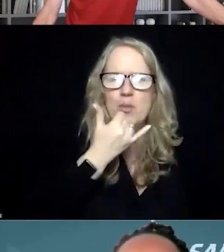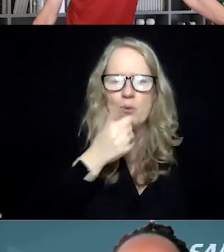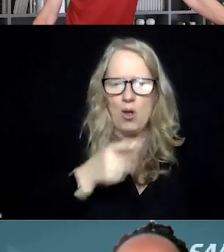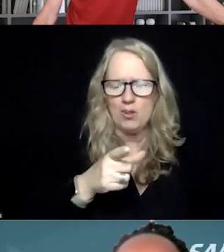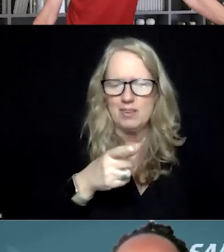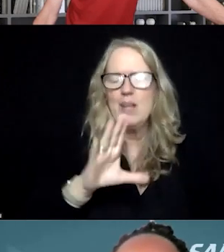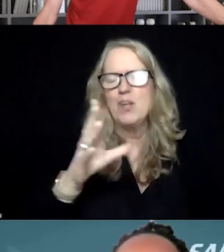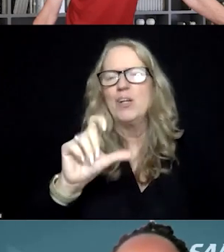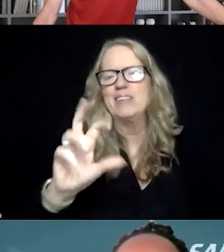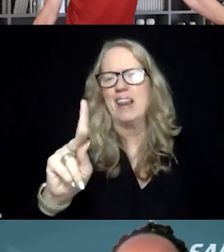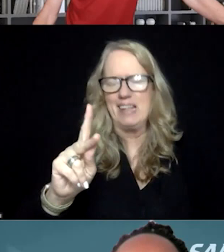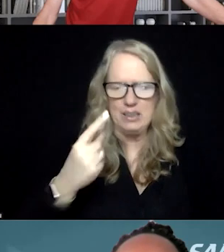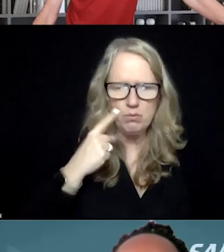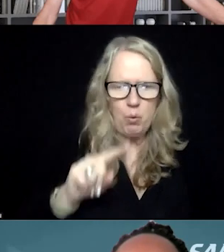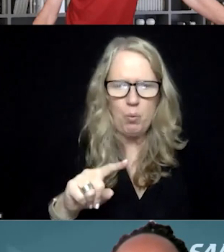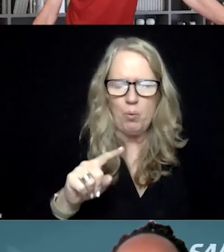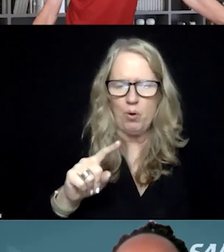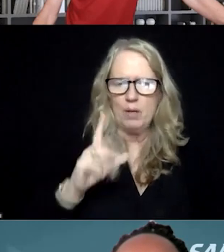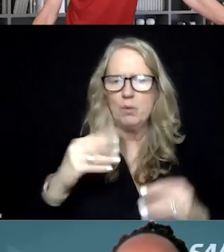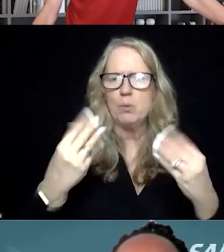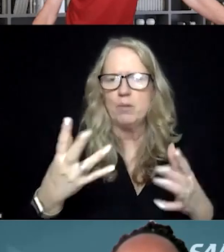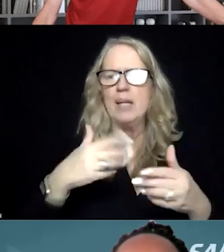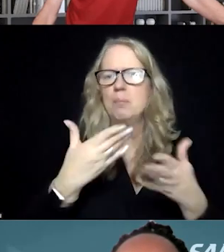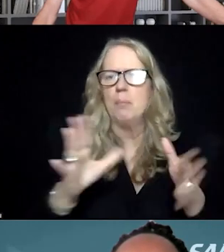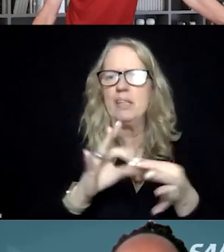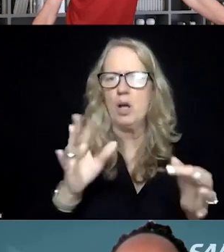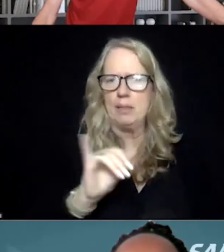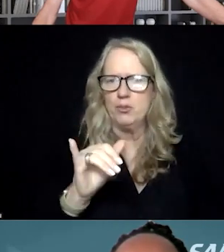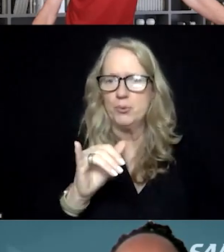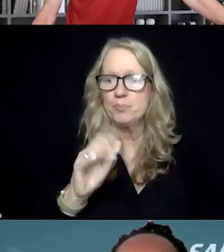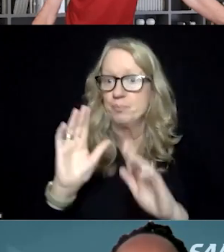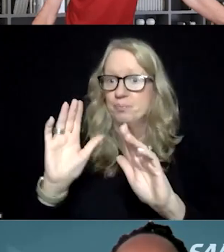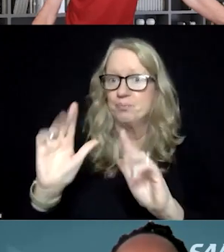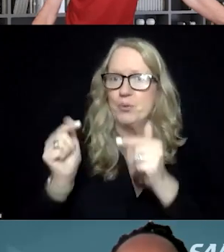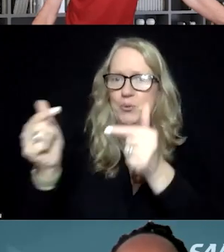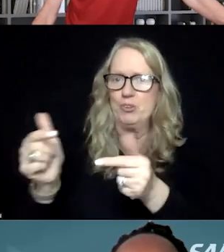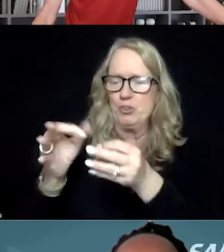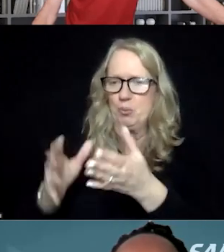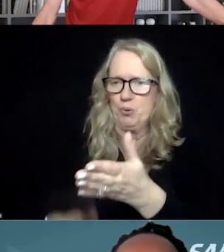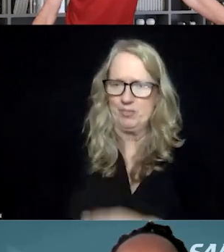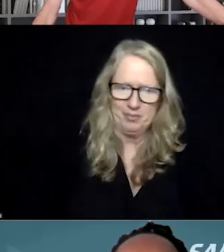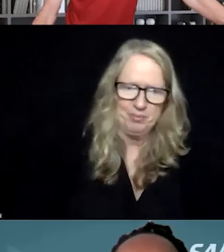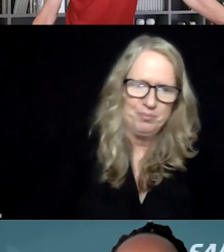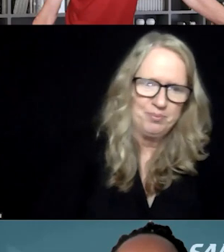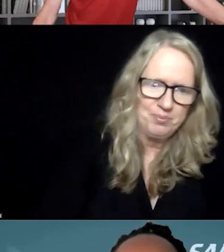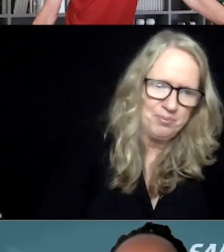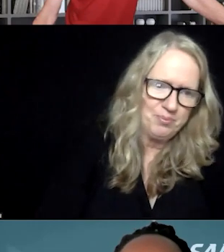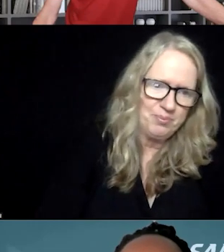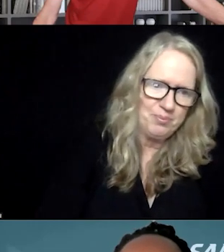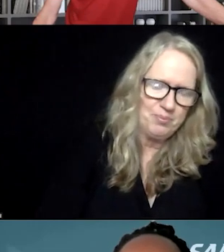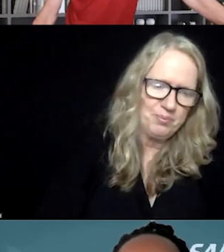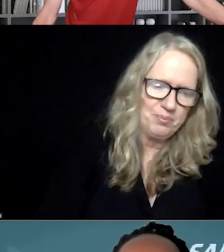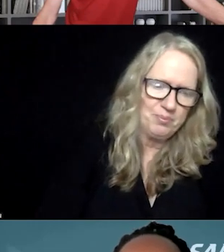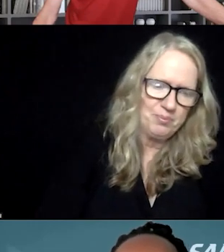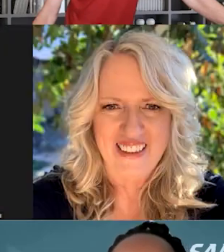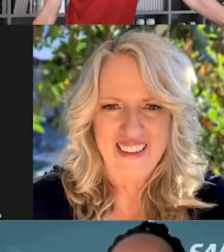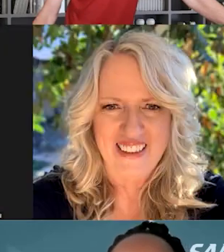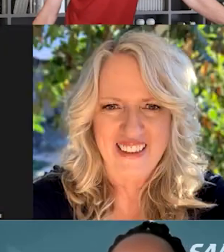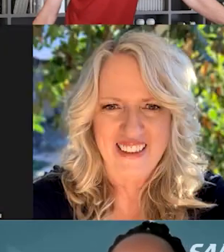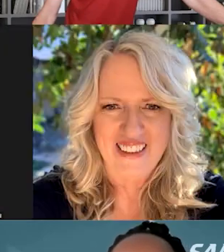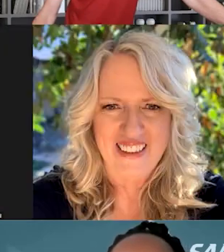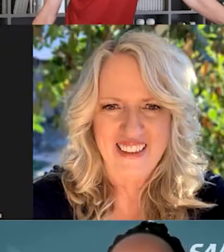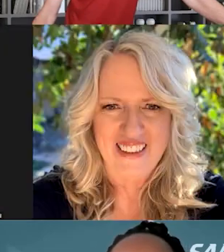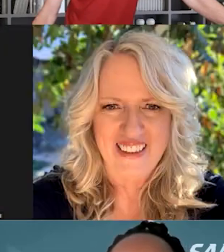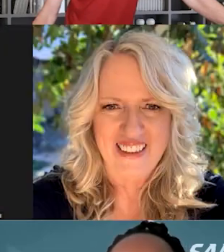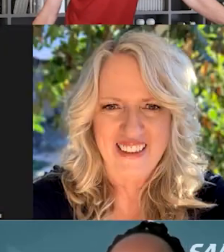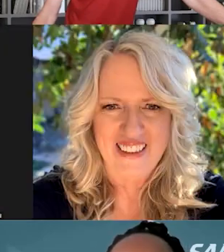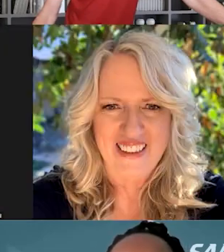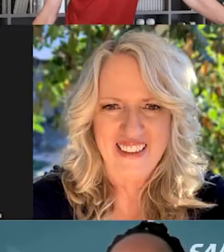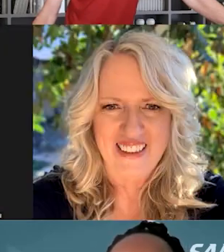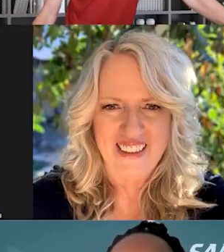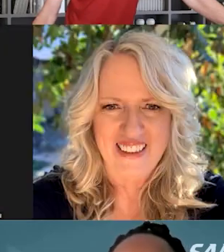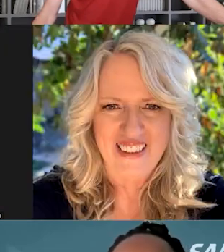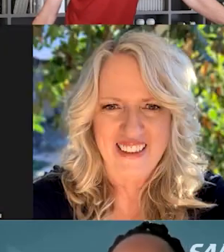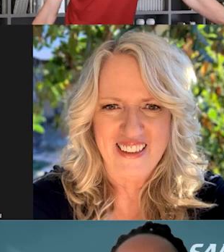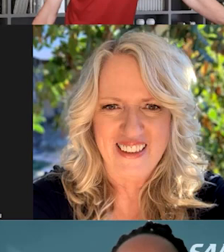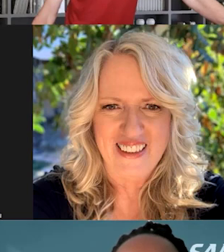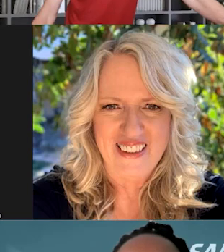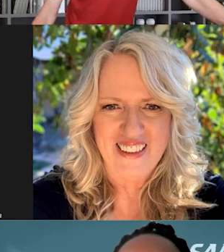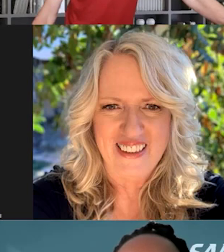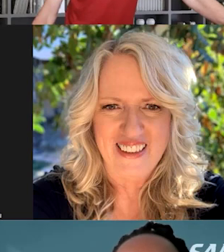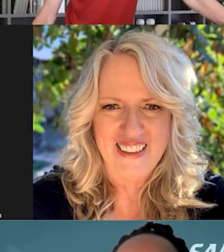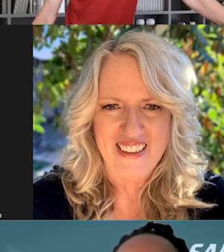LINK FOR PUBLIC COMMENT. THAT IS THE FIRST THING. THE SECOND THING IS RELATED TO WHAT WAS